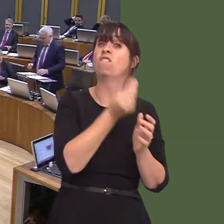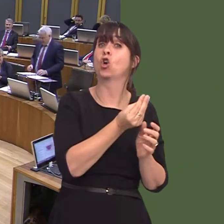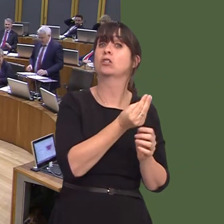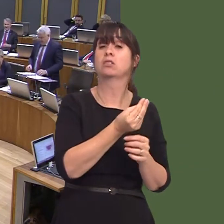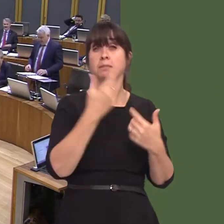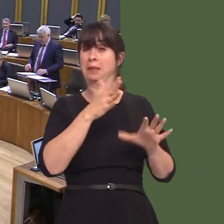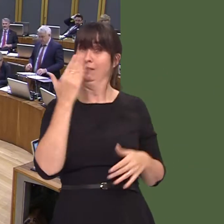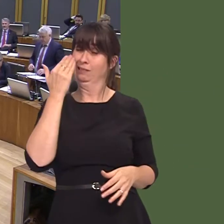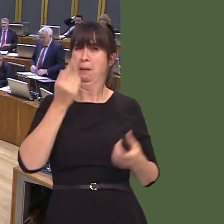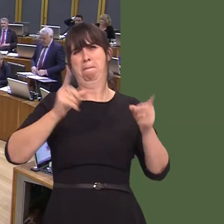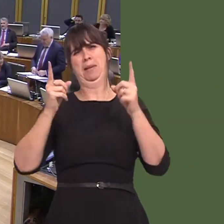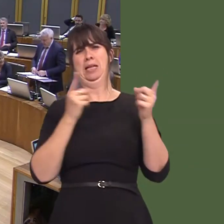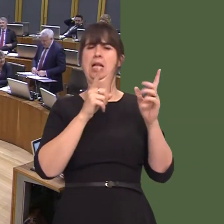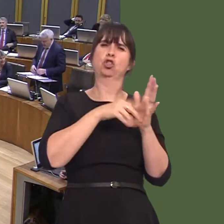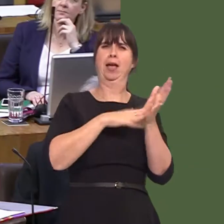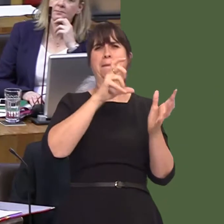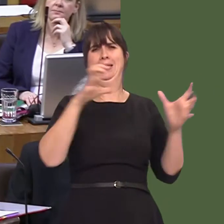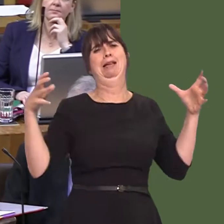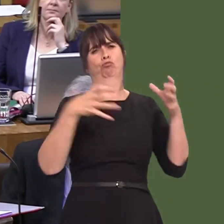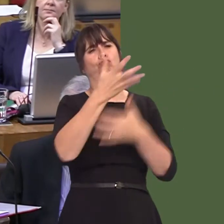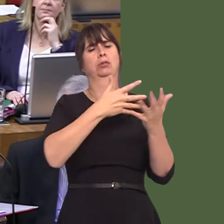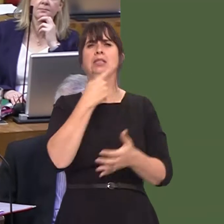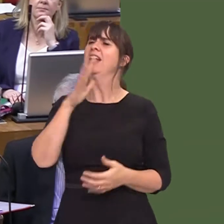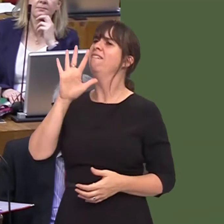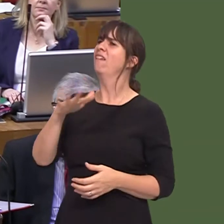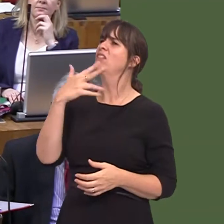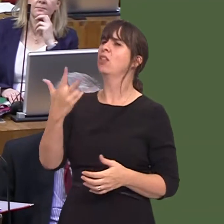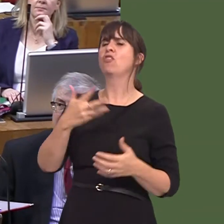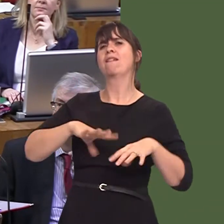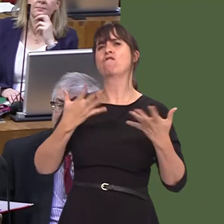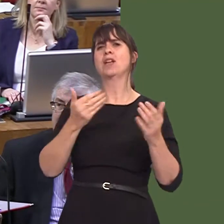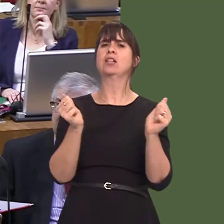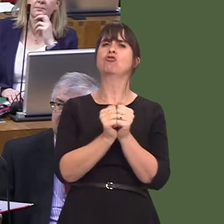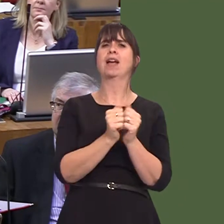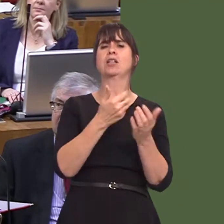the Ministers in the Joint Ministerial Council. He said that all 53 free trade agreements that the EU had with other countries would